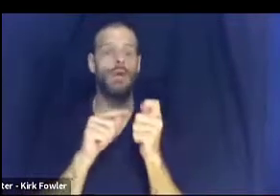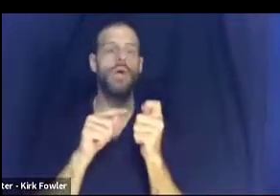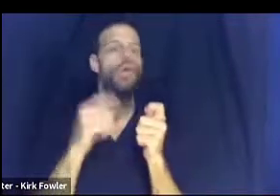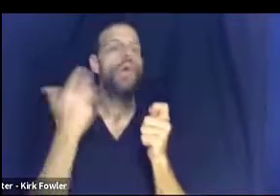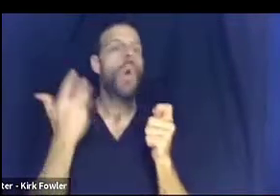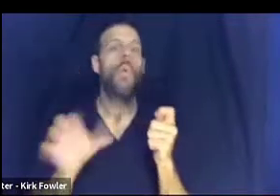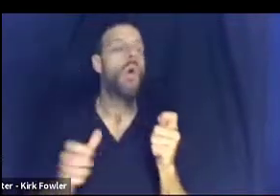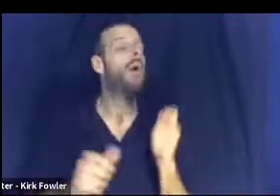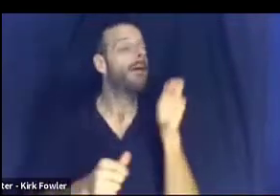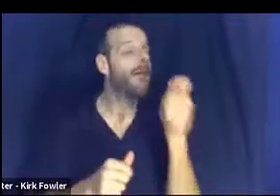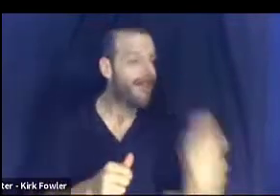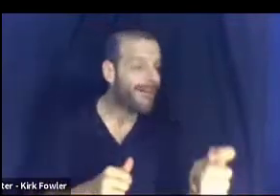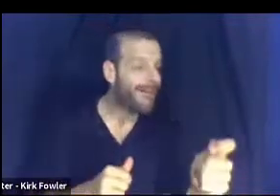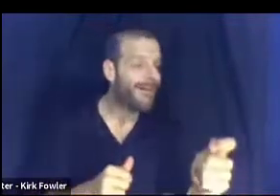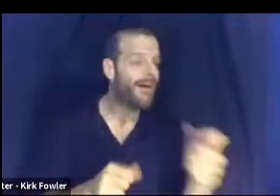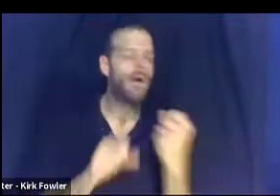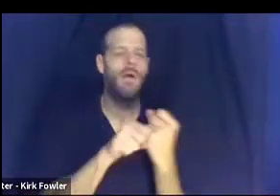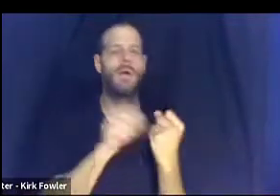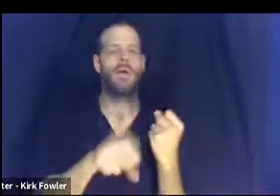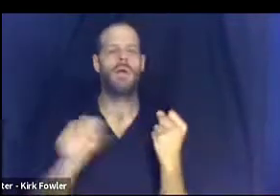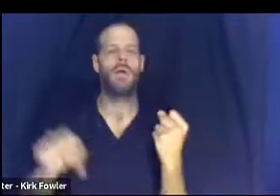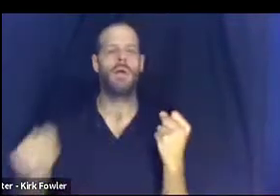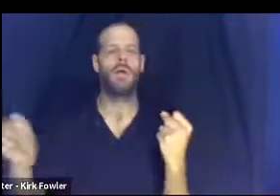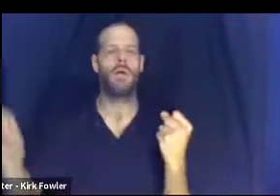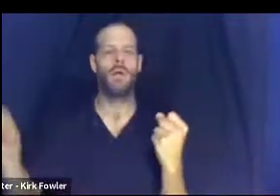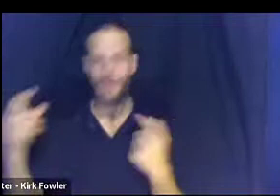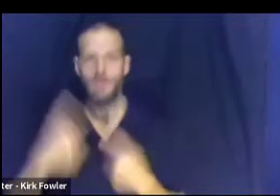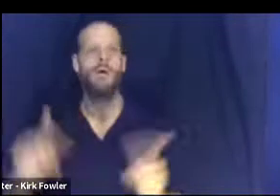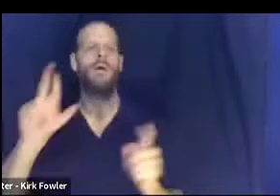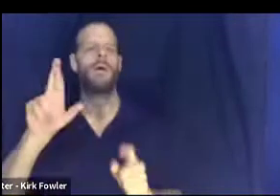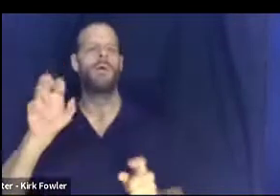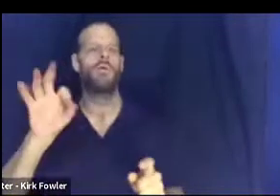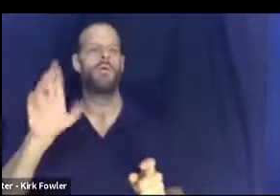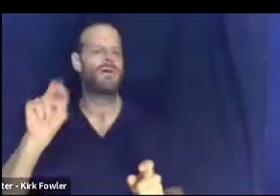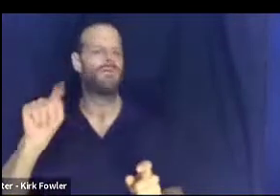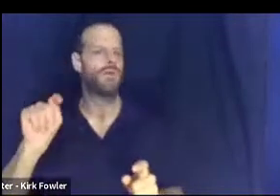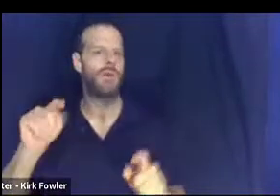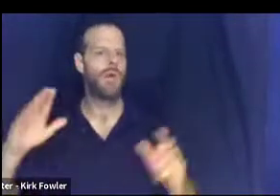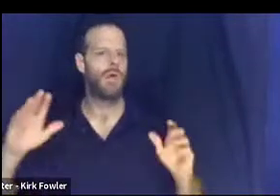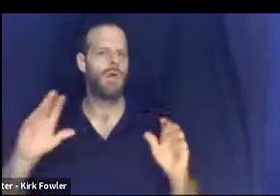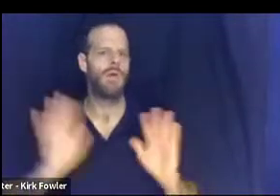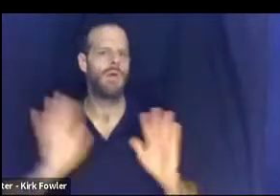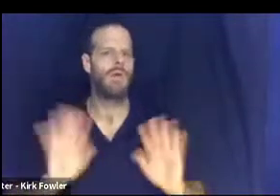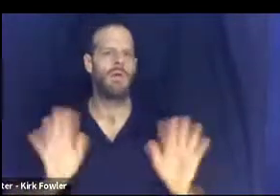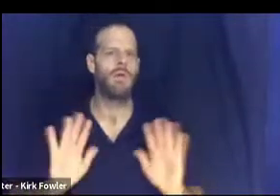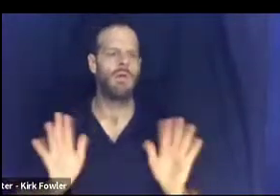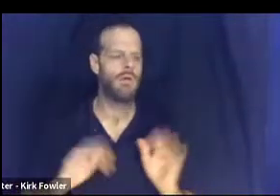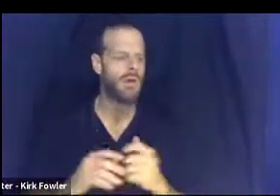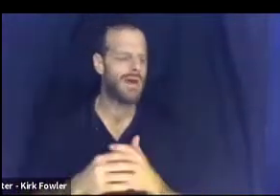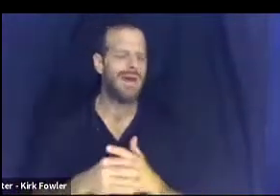between showing the symbol and connecting it to the reference, right? Because if you let too much time go by,